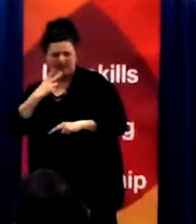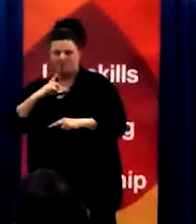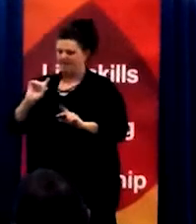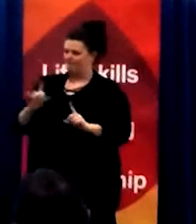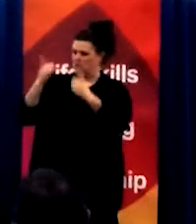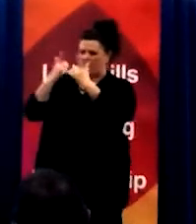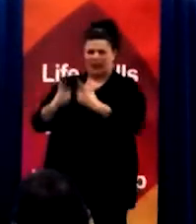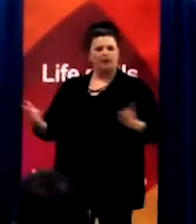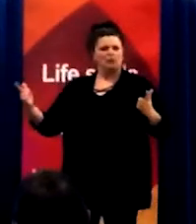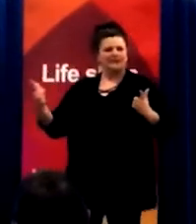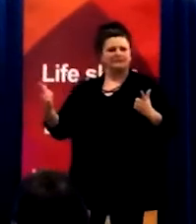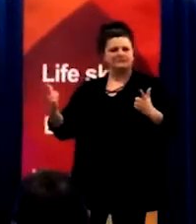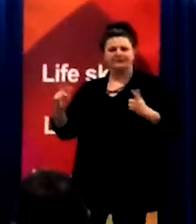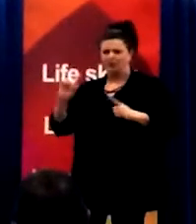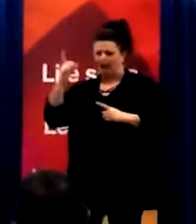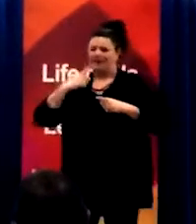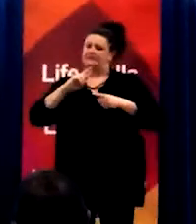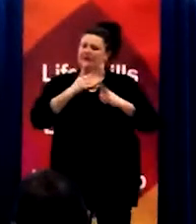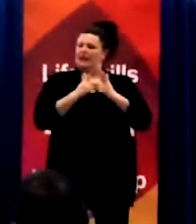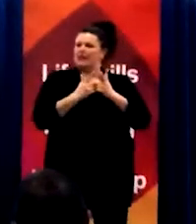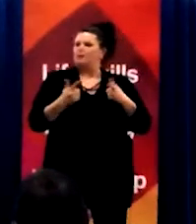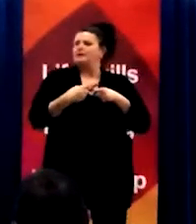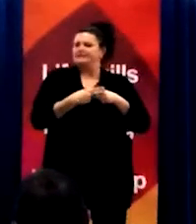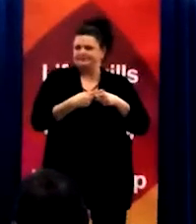then I started my second language, English.